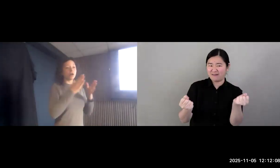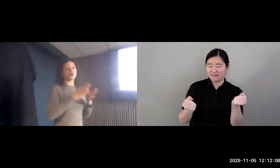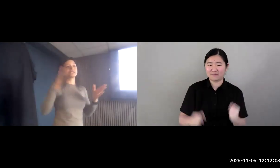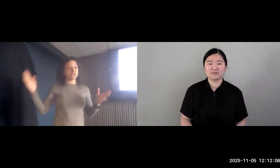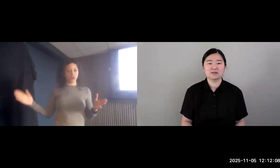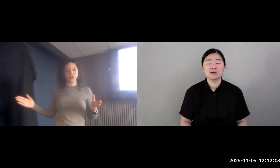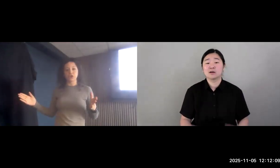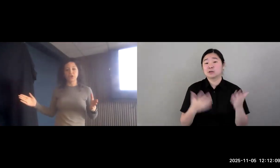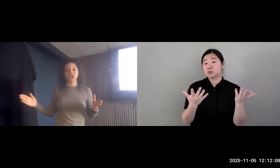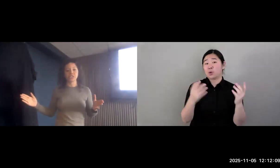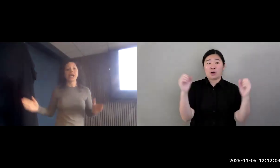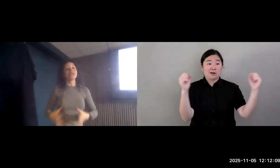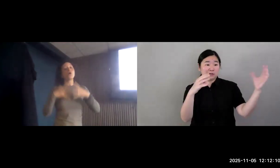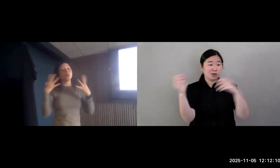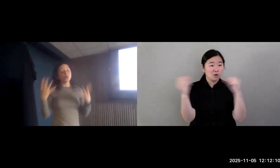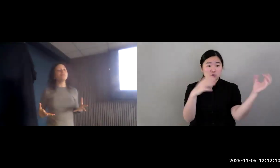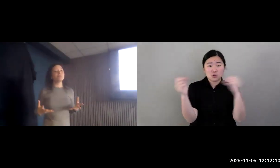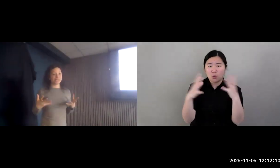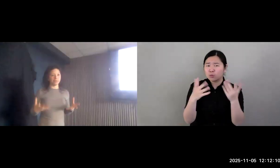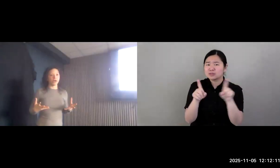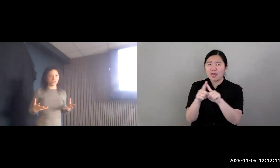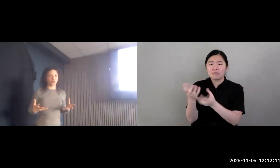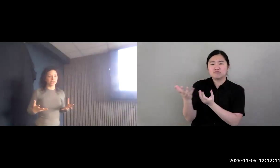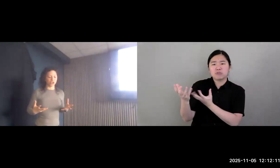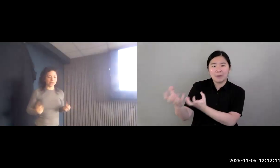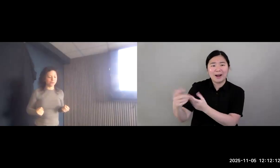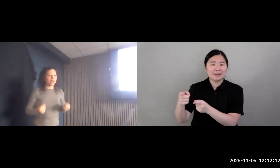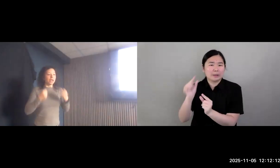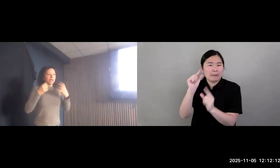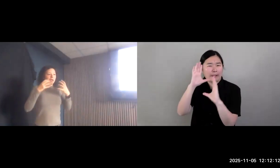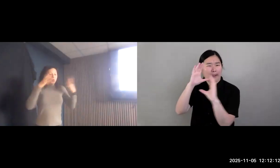Across these three generations. Now, what do I mean by semiotic strategies?